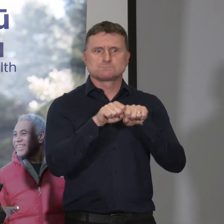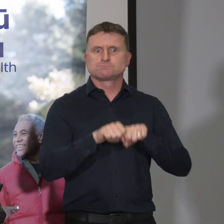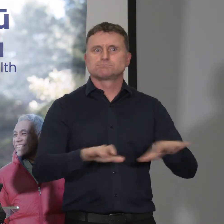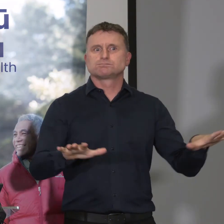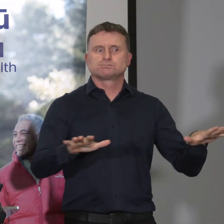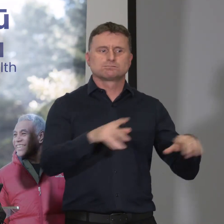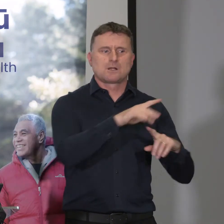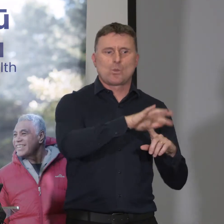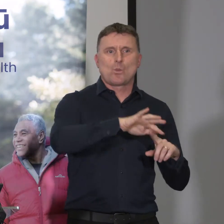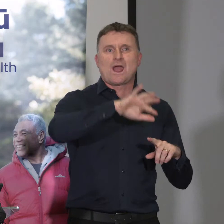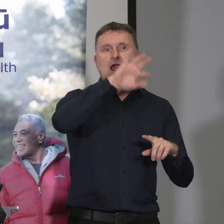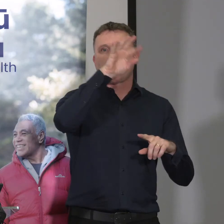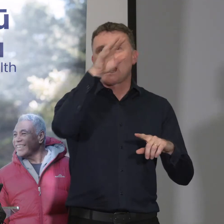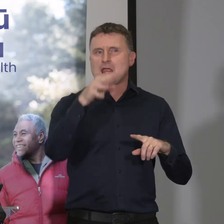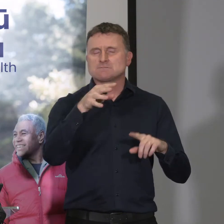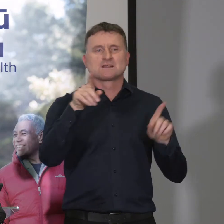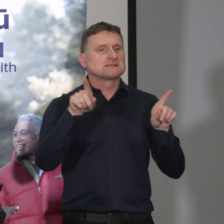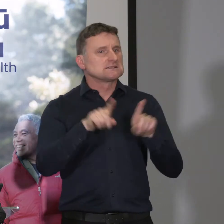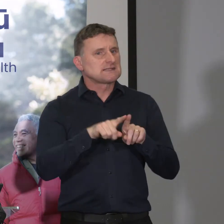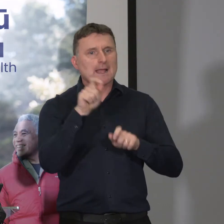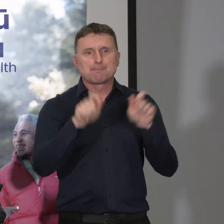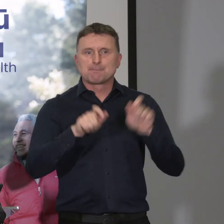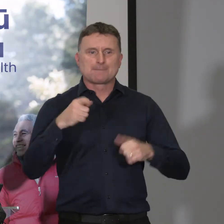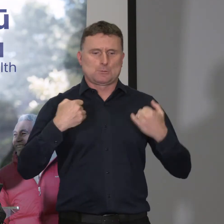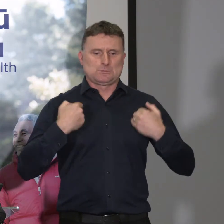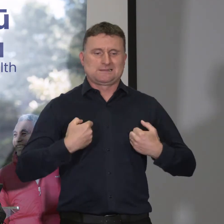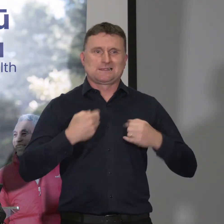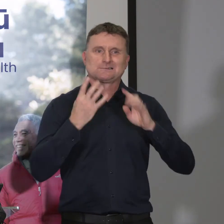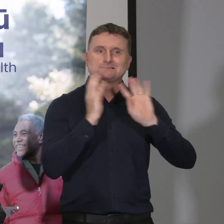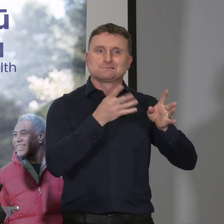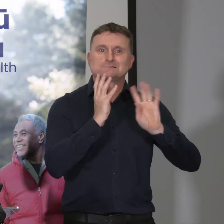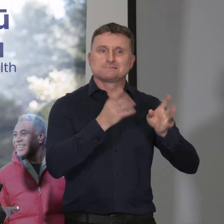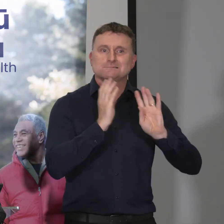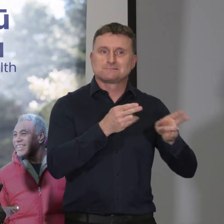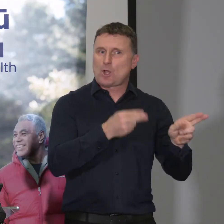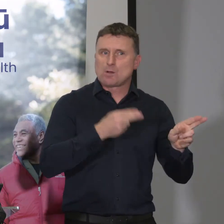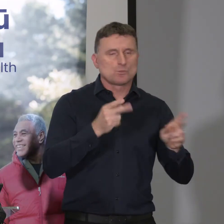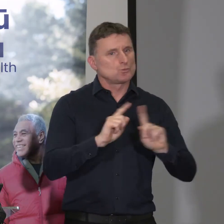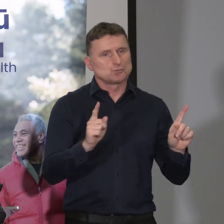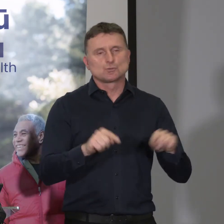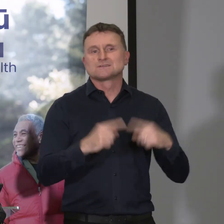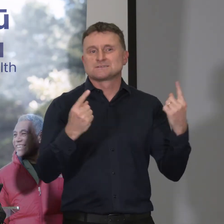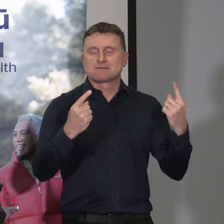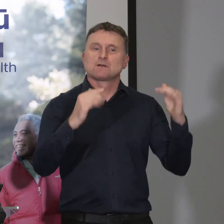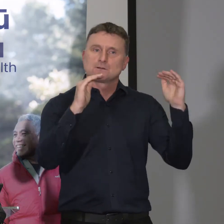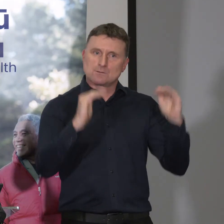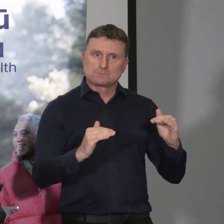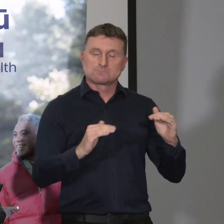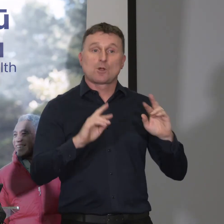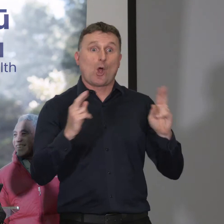has not yet let -- lead to the